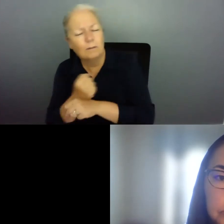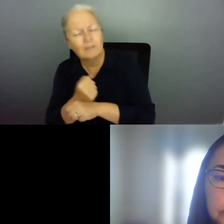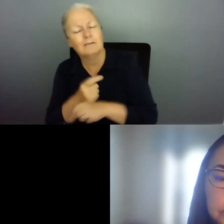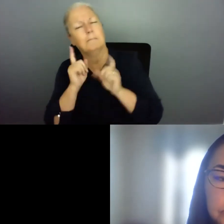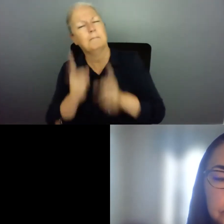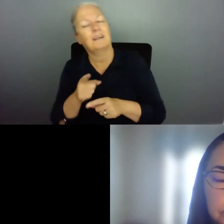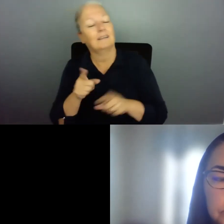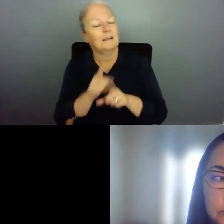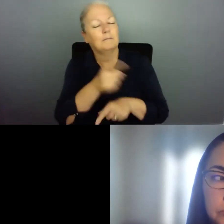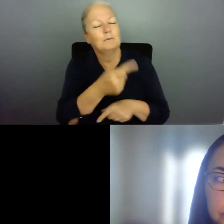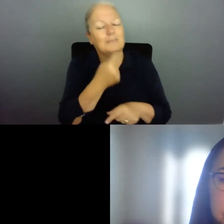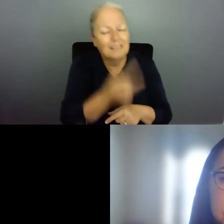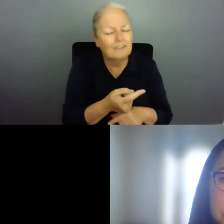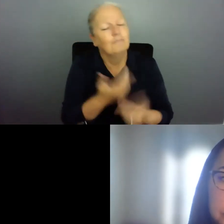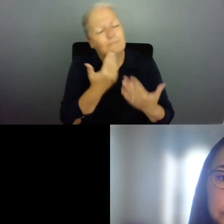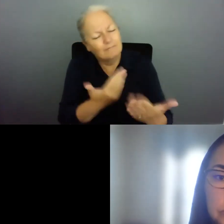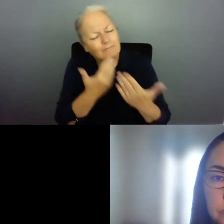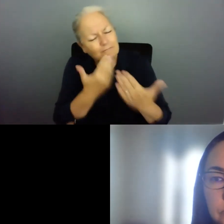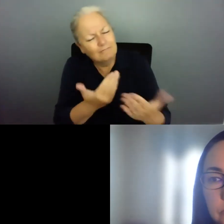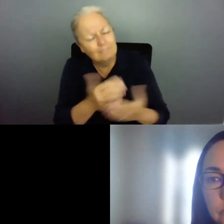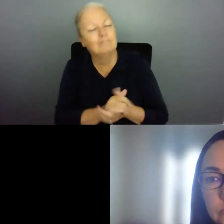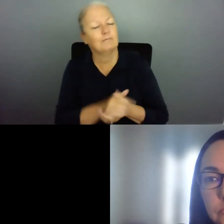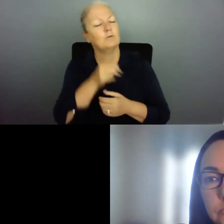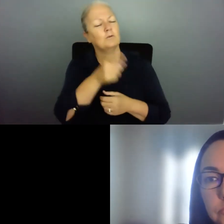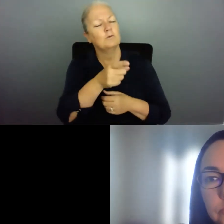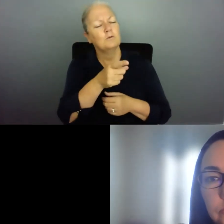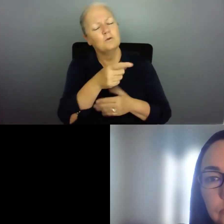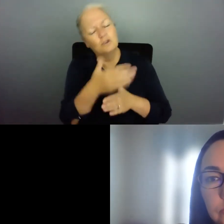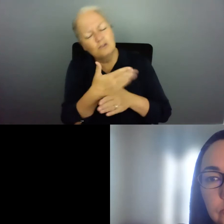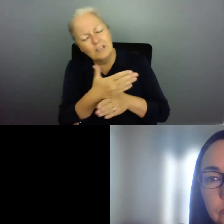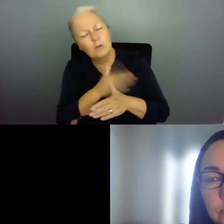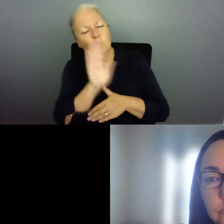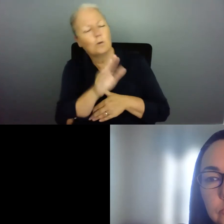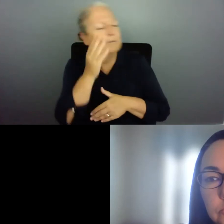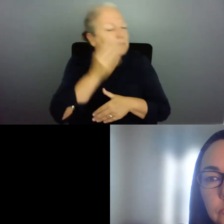so thank you again uh for really sharing your perspective on this uh unique perspective as